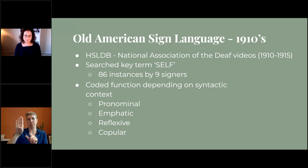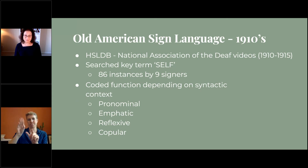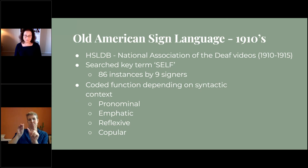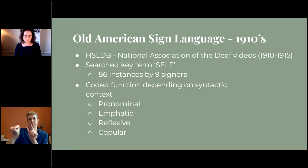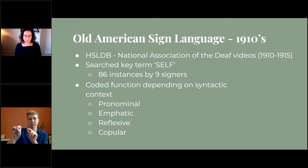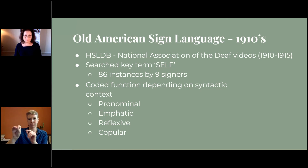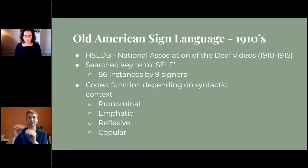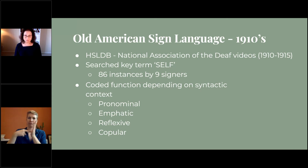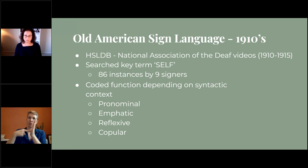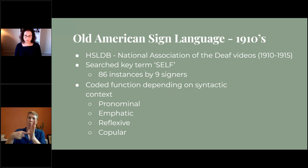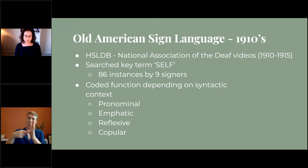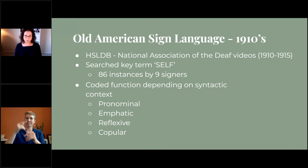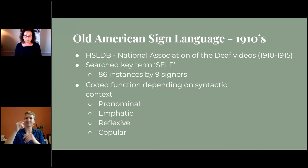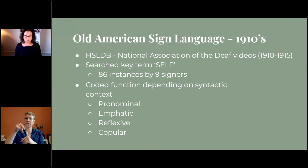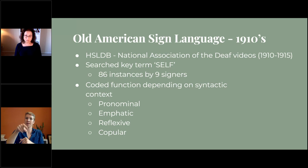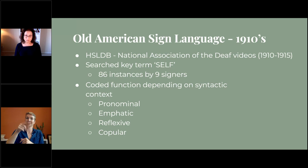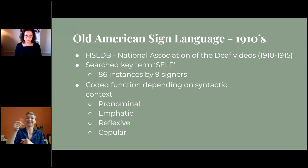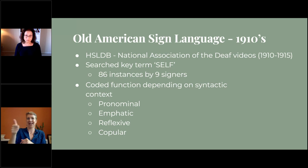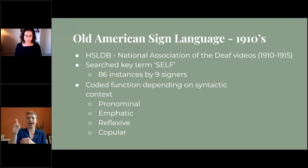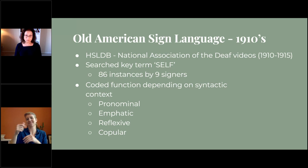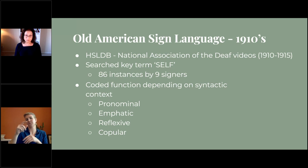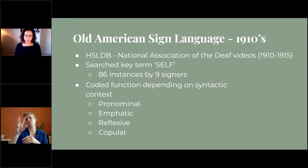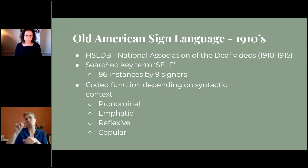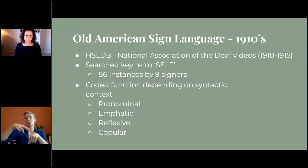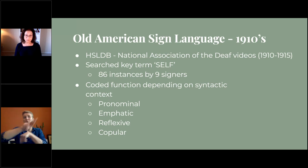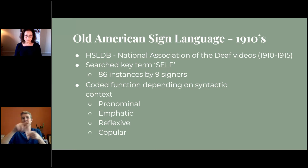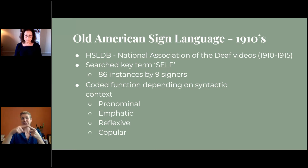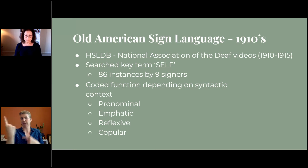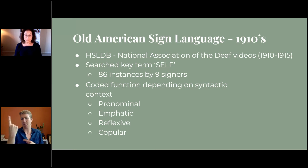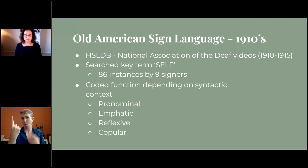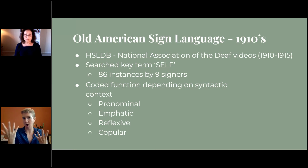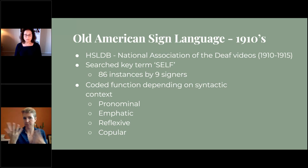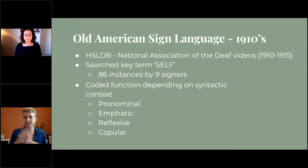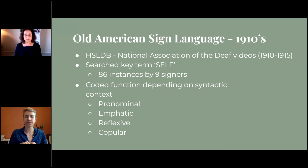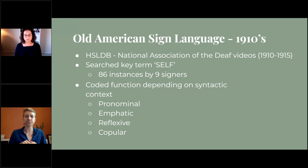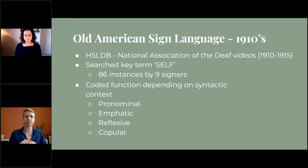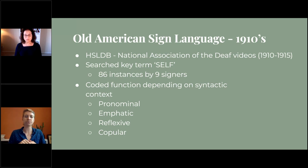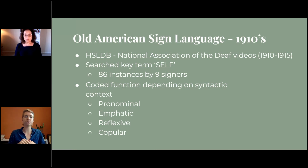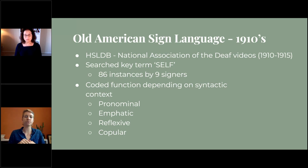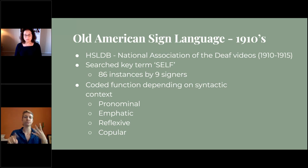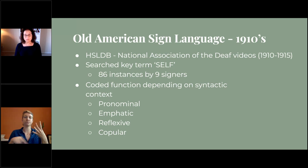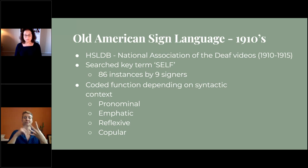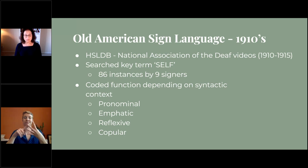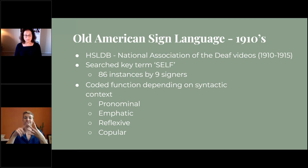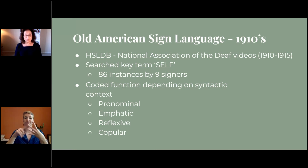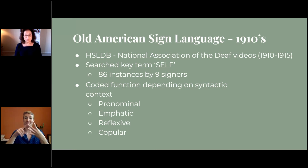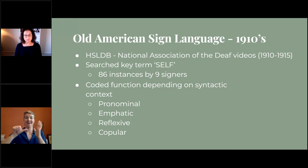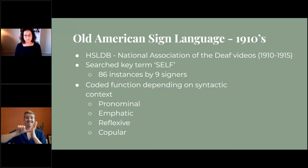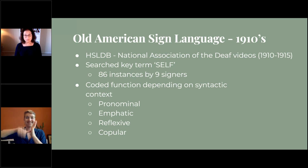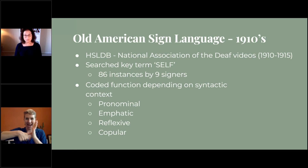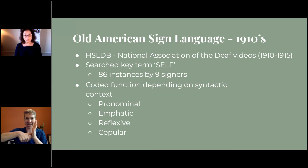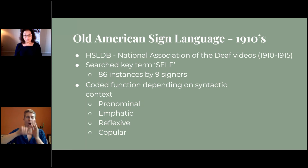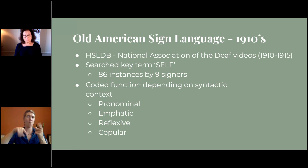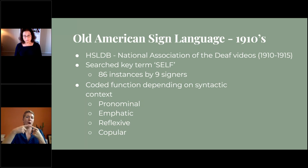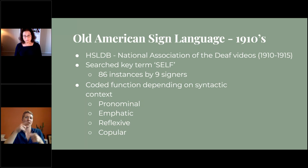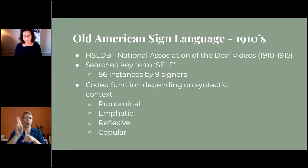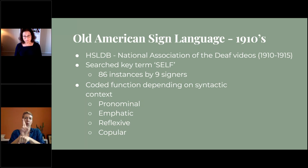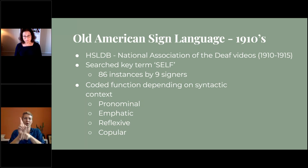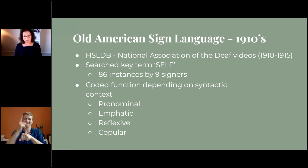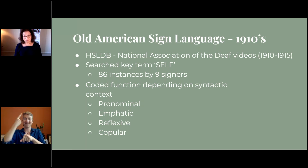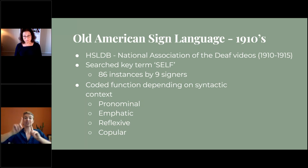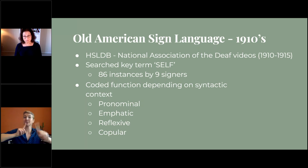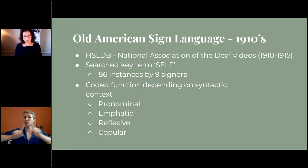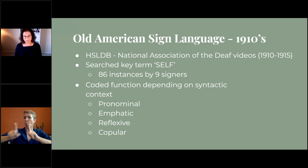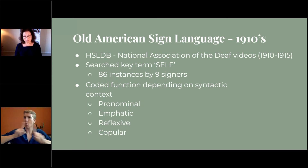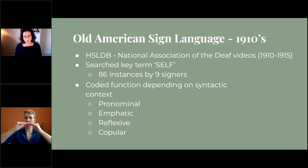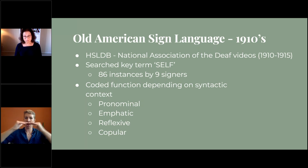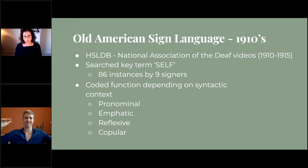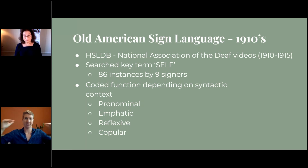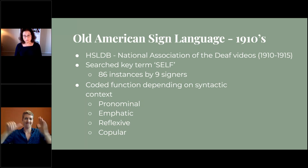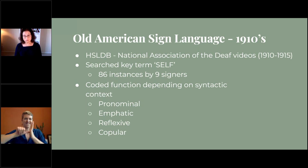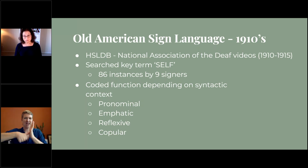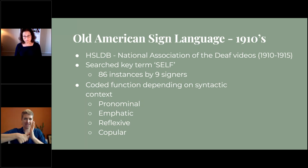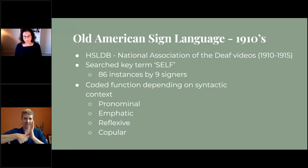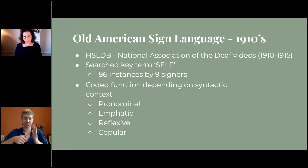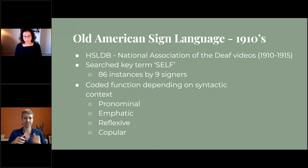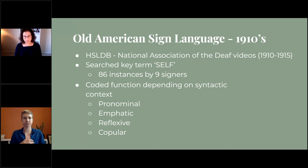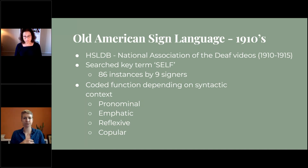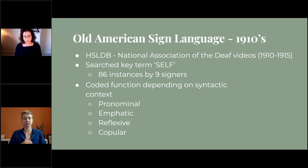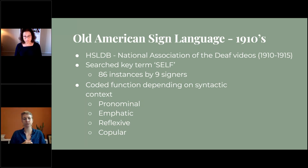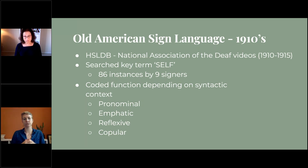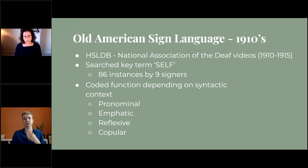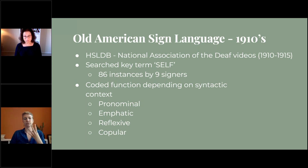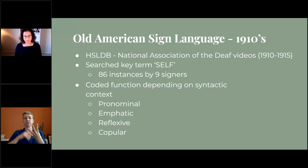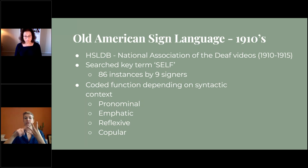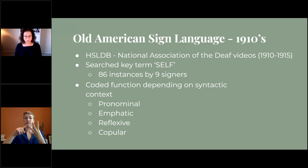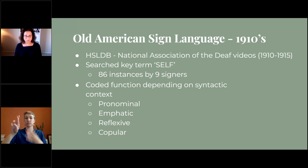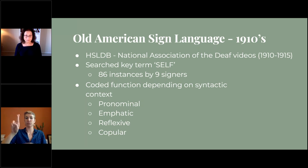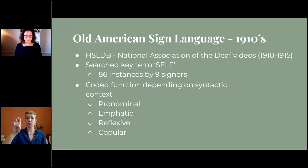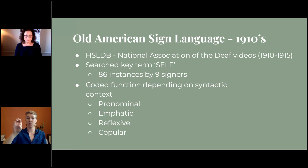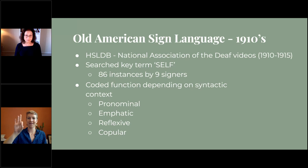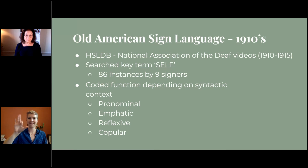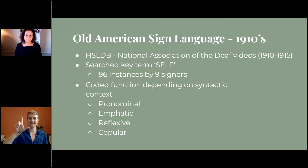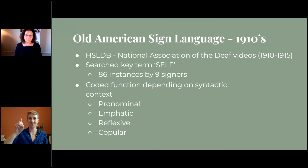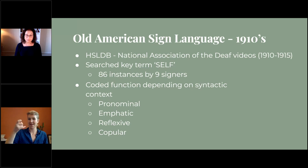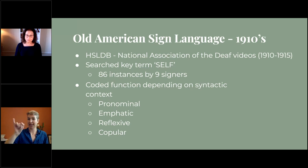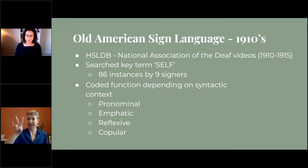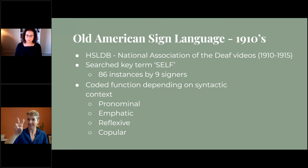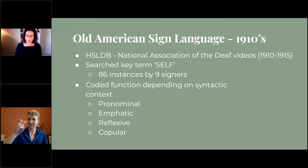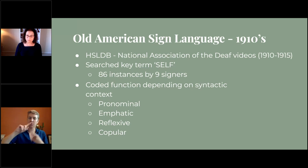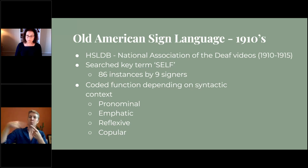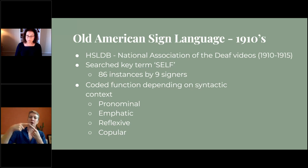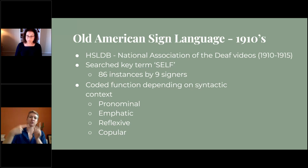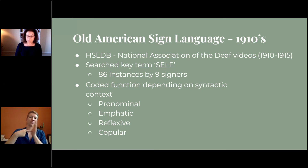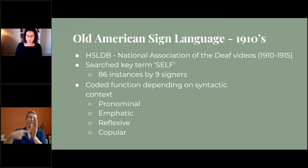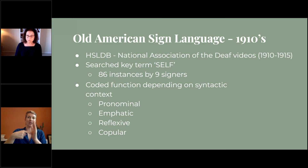So if there is a verb showing that itself is referring to someone, in fact, this is when it’s used for the discourse-level emphasis. Reflexive.